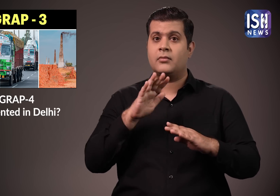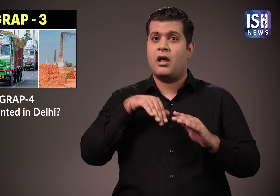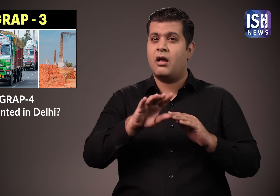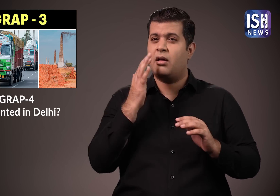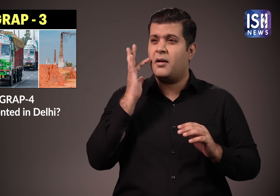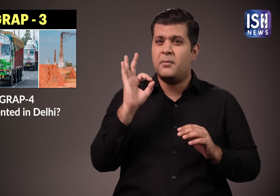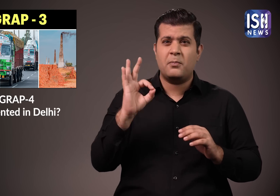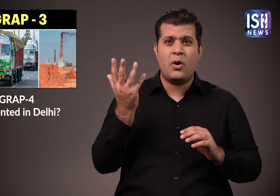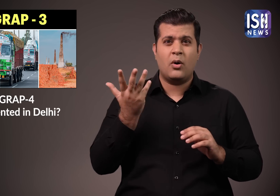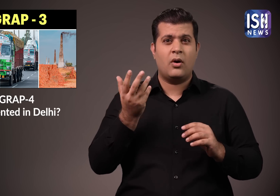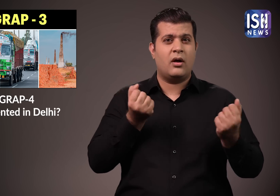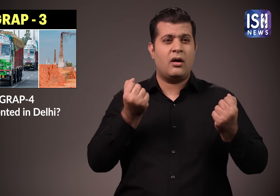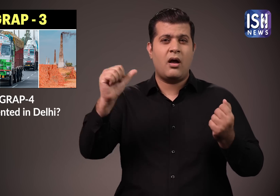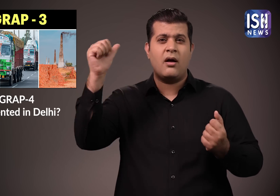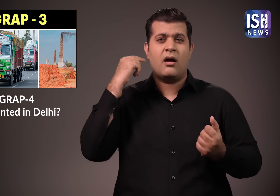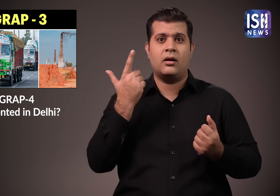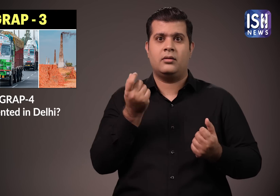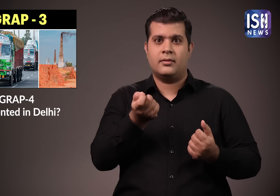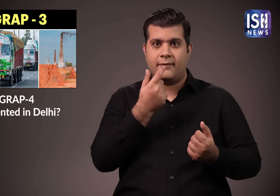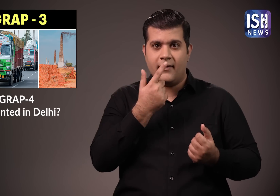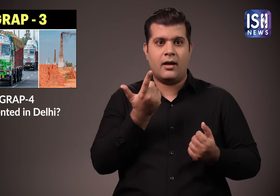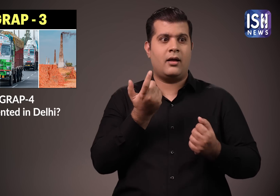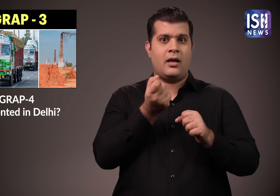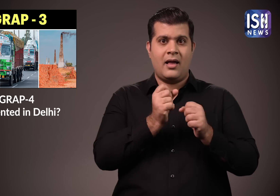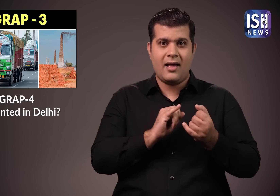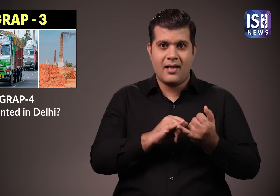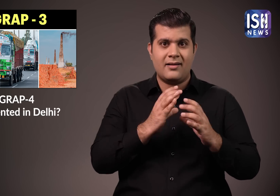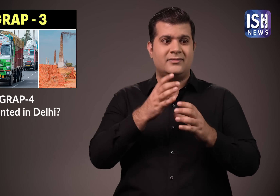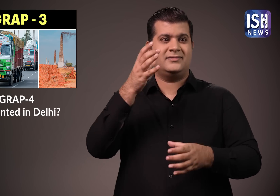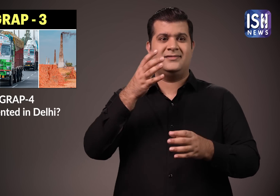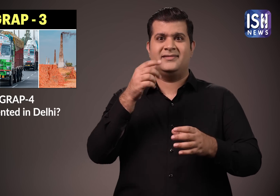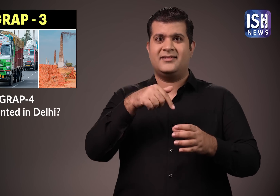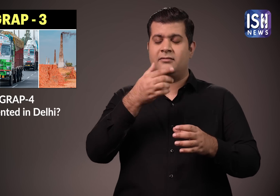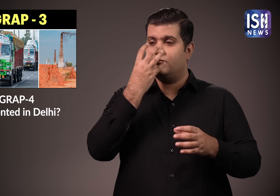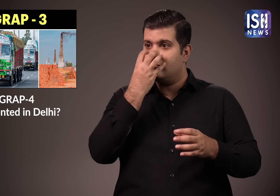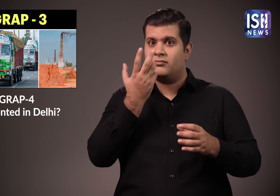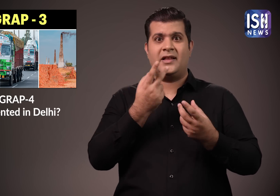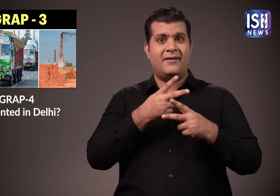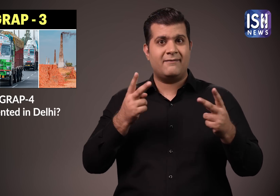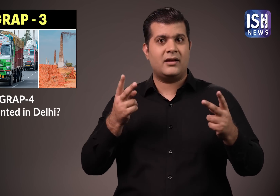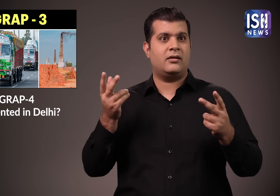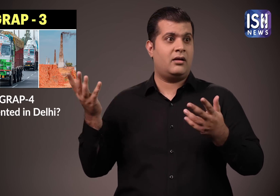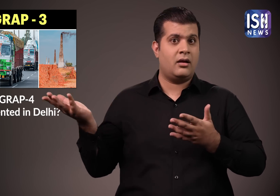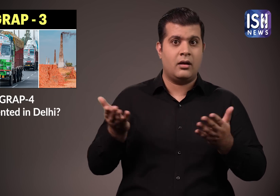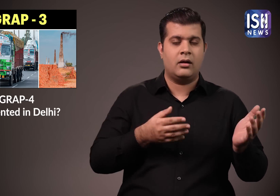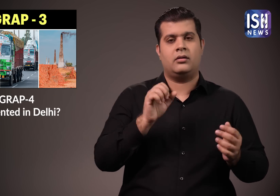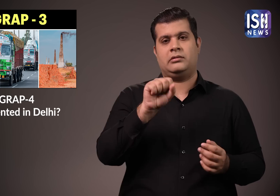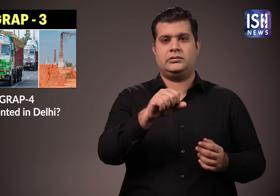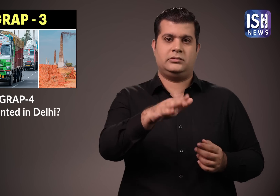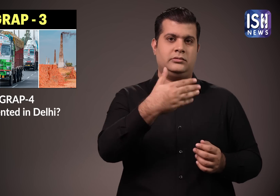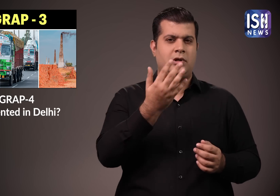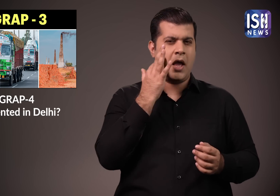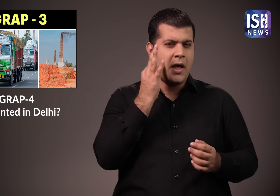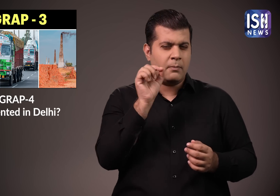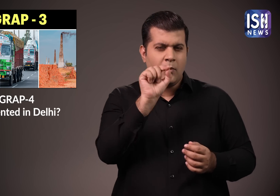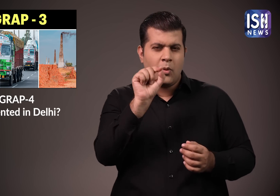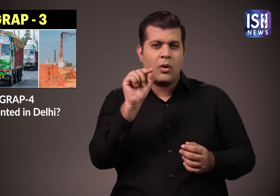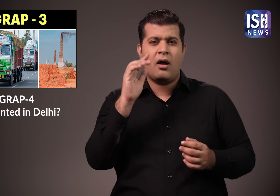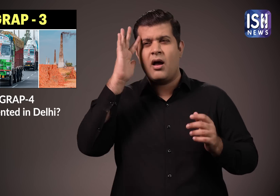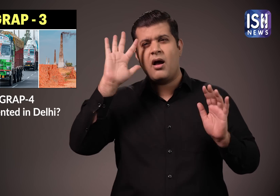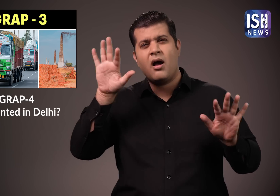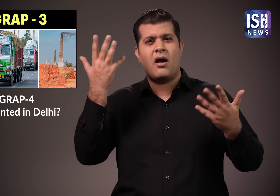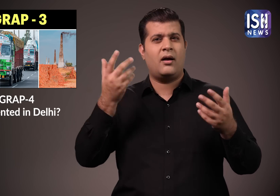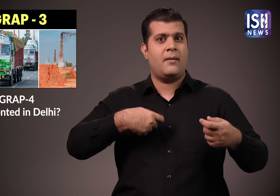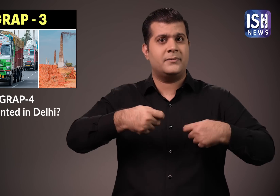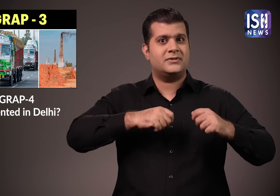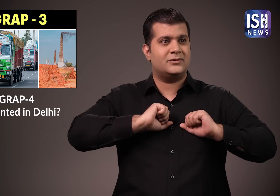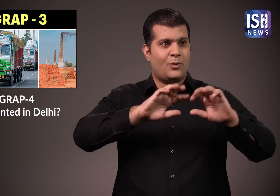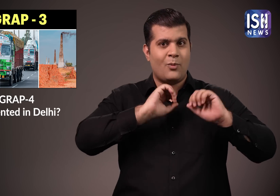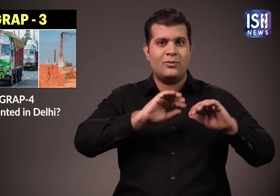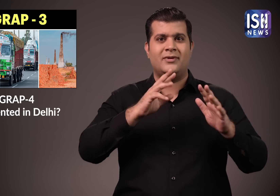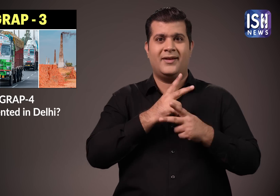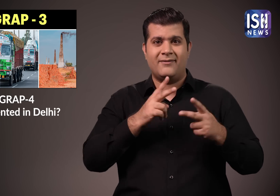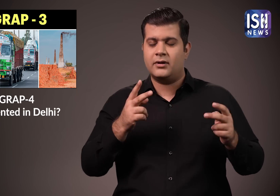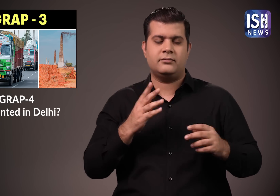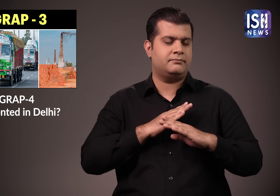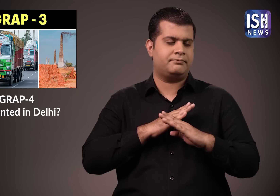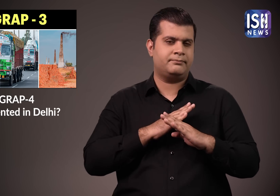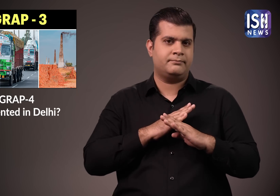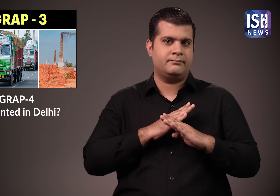Only heavy vehicles carrying essential goods will be allowed, others will be banned.